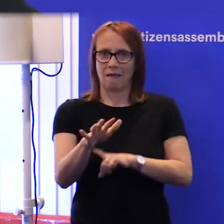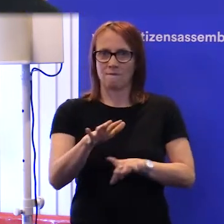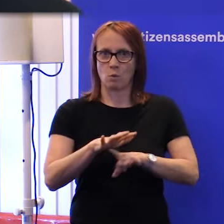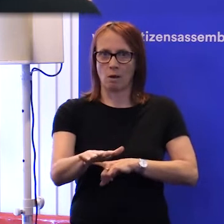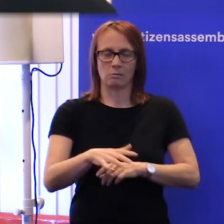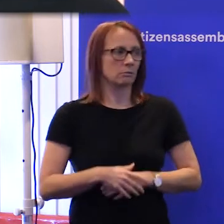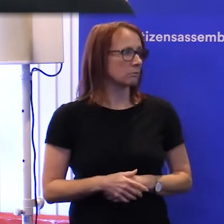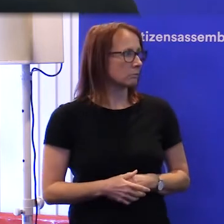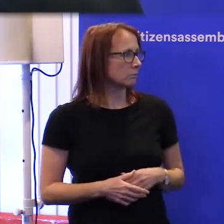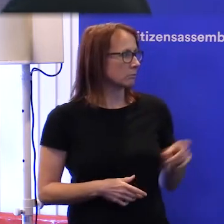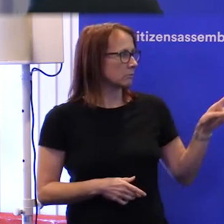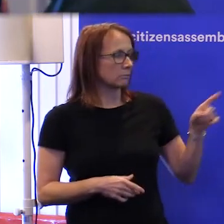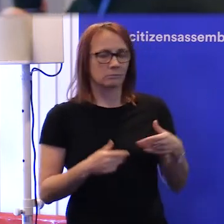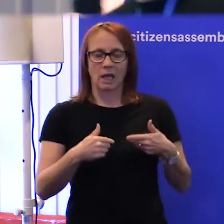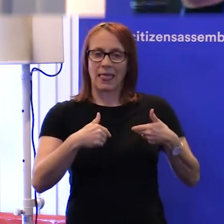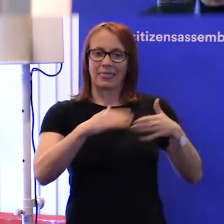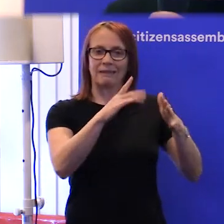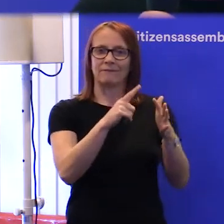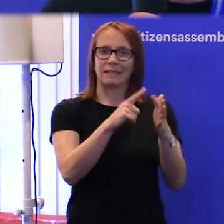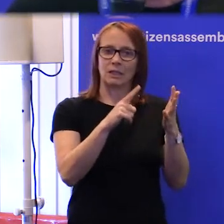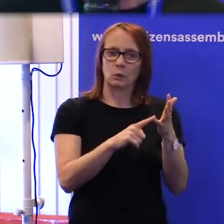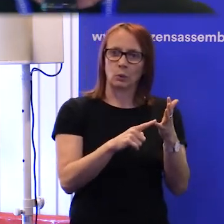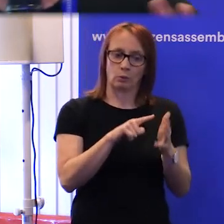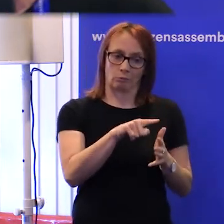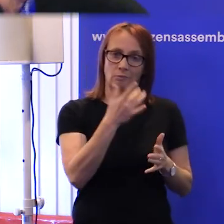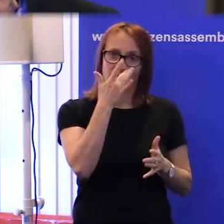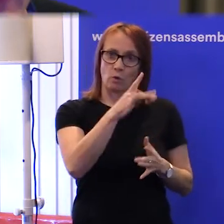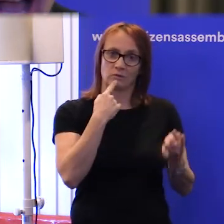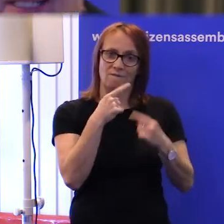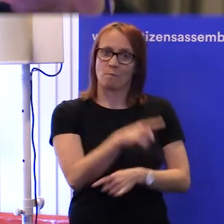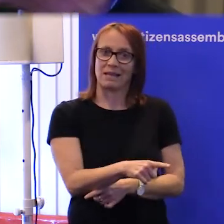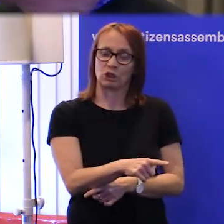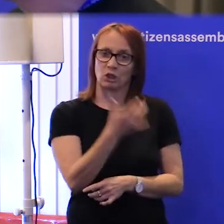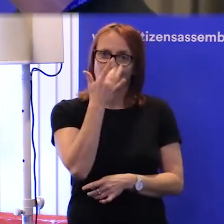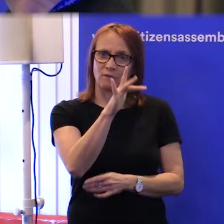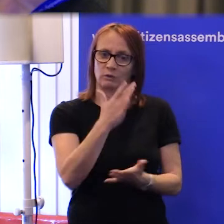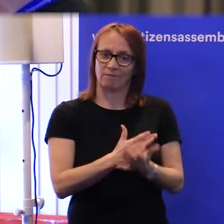down there again facing false information fake facts manipulation